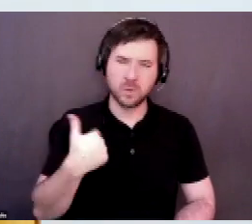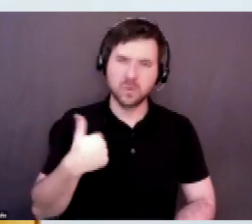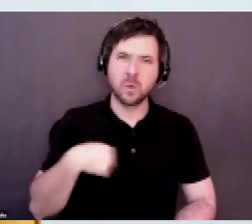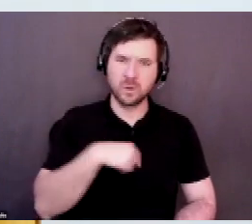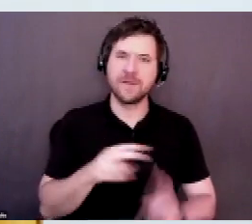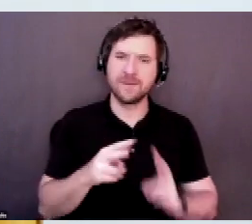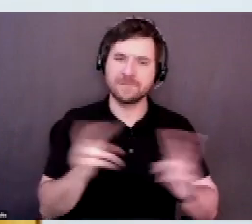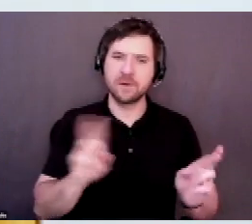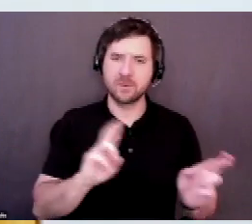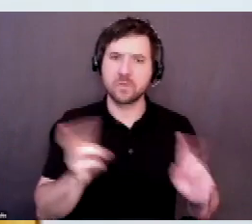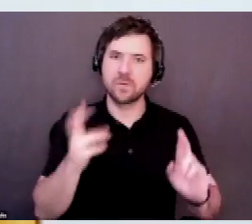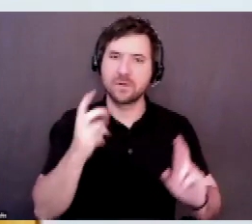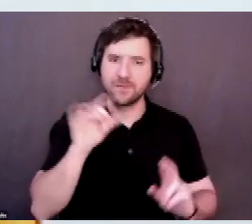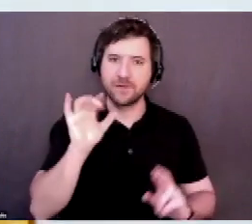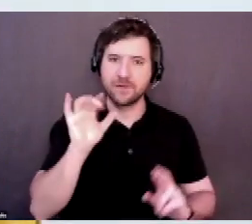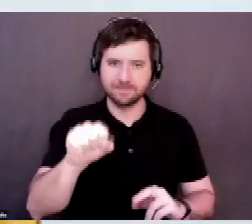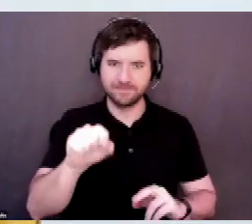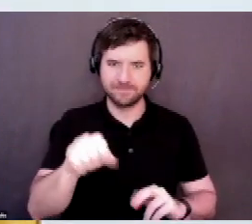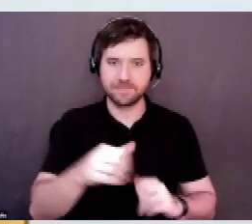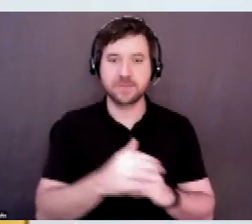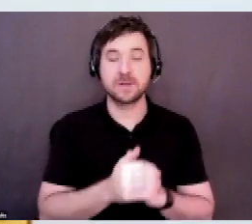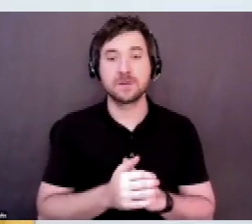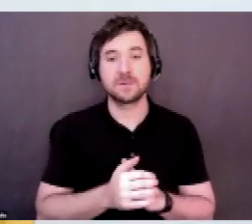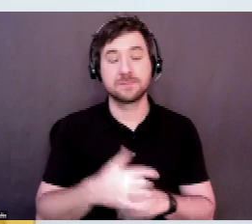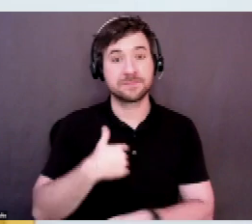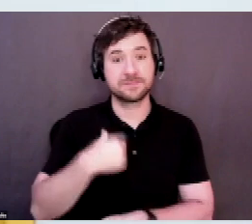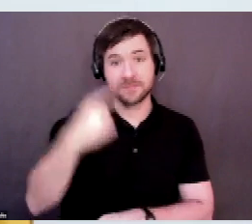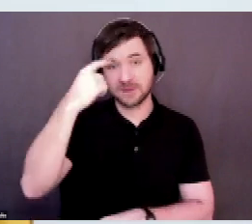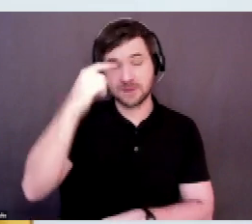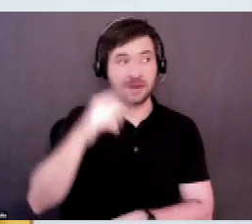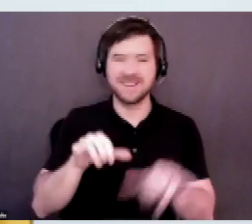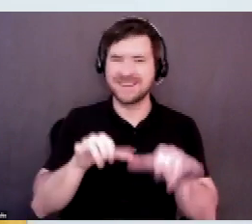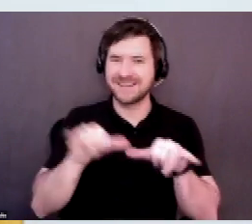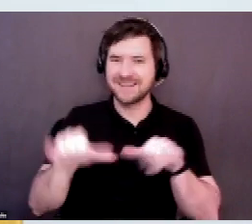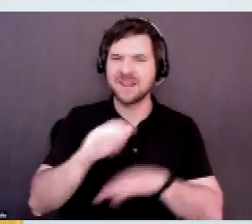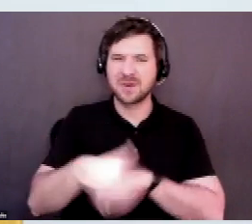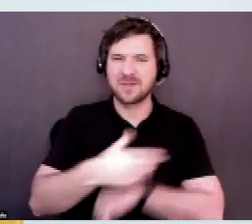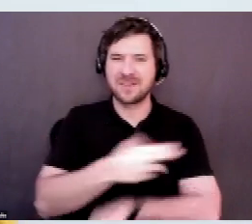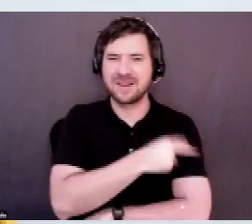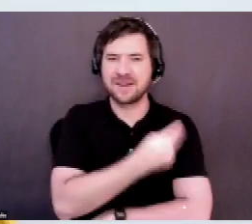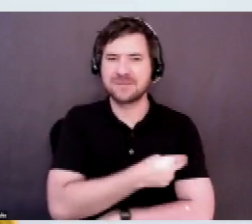I think the hospital stay, yeah, It was challenging only because a,